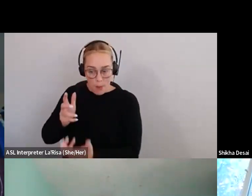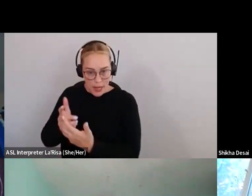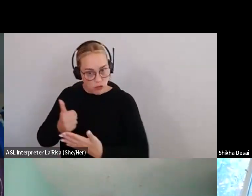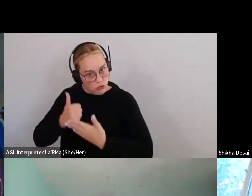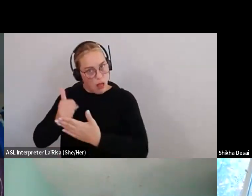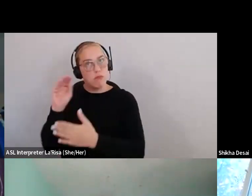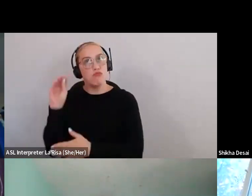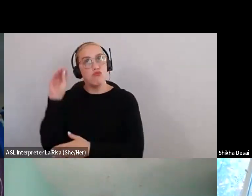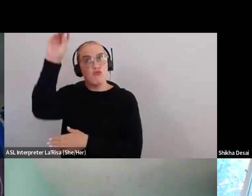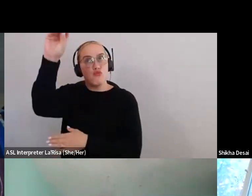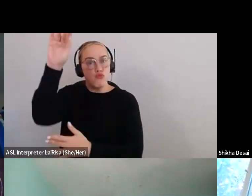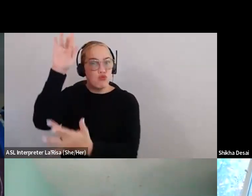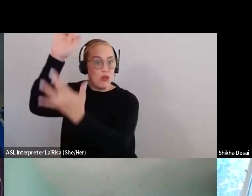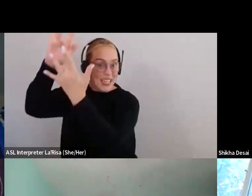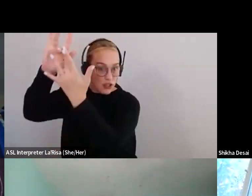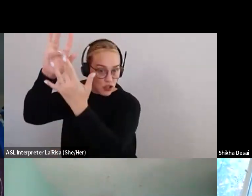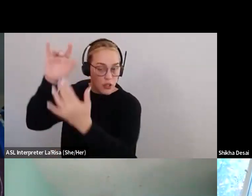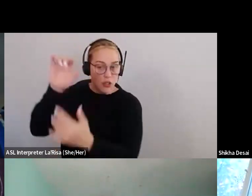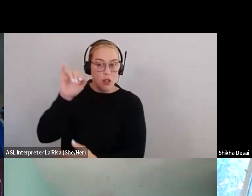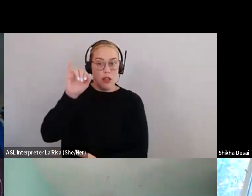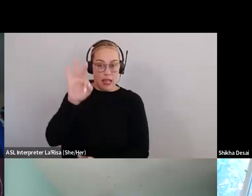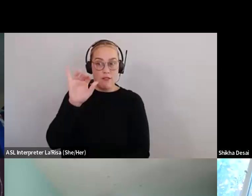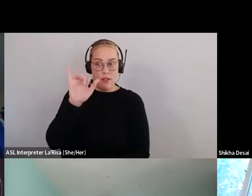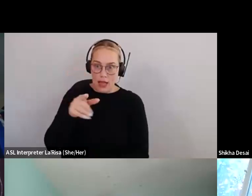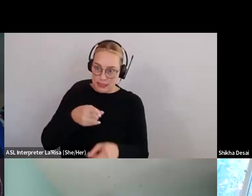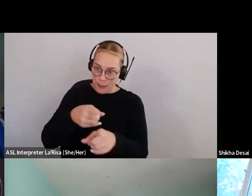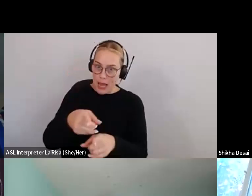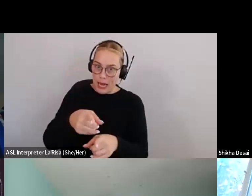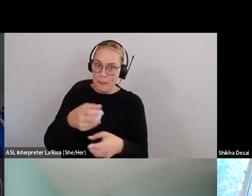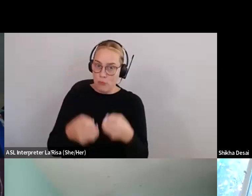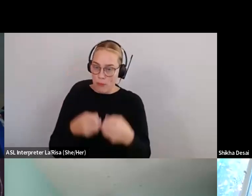but if I have to decide, I don't know. Presumably, I would make several